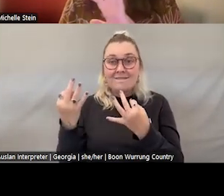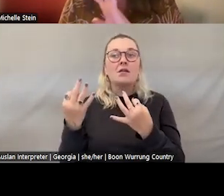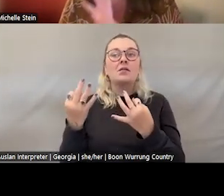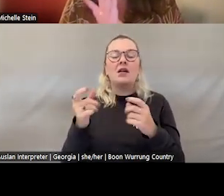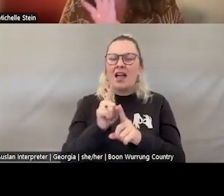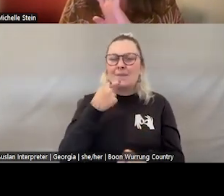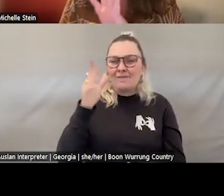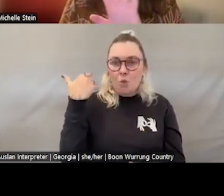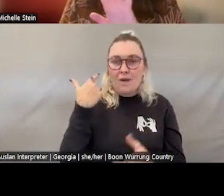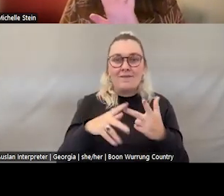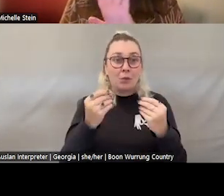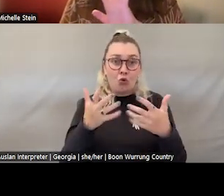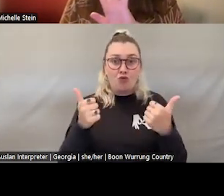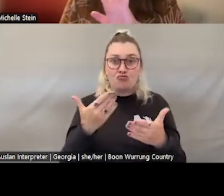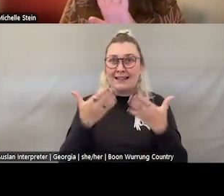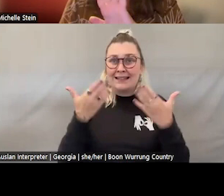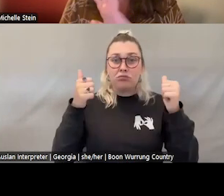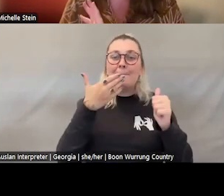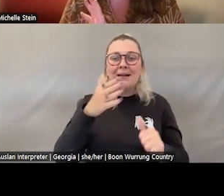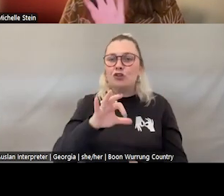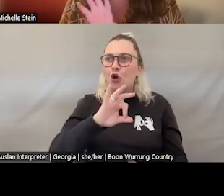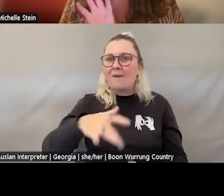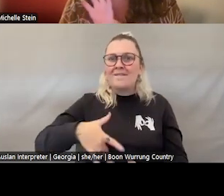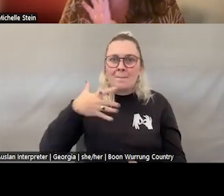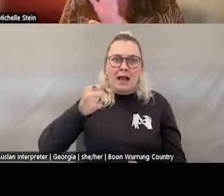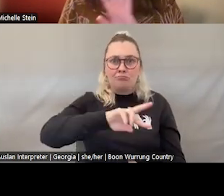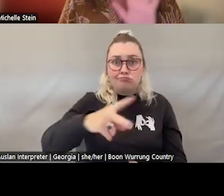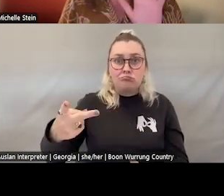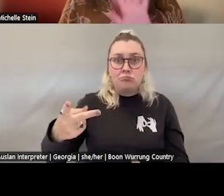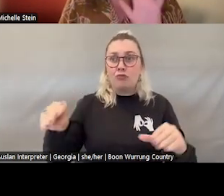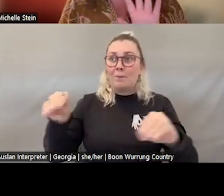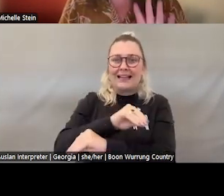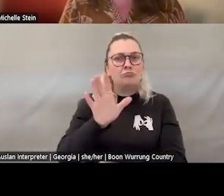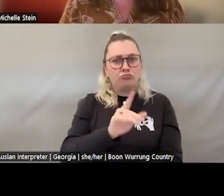have something that is working for you, don't feel the need to replace it. I will share you with the